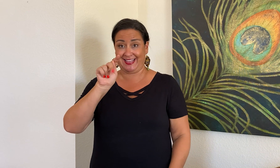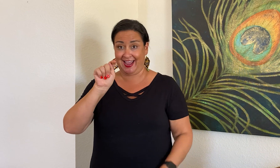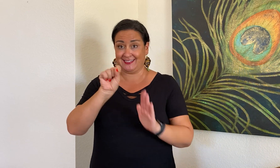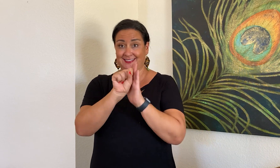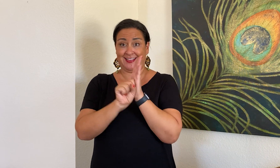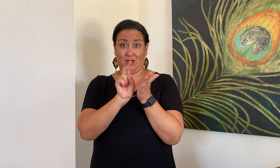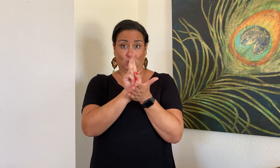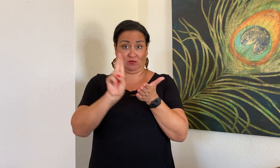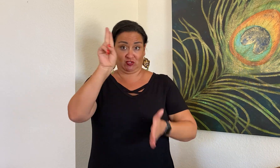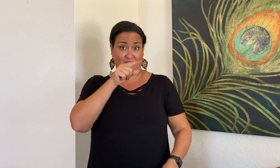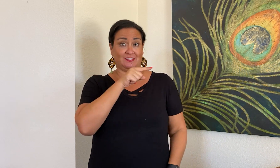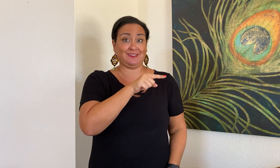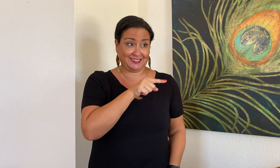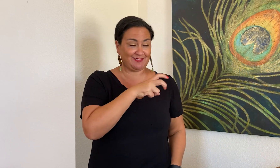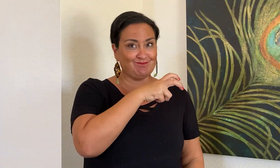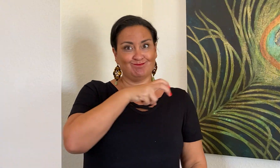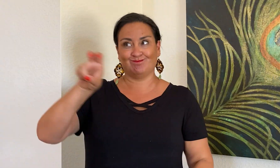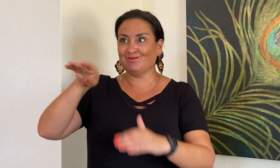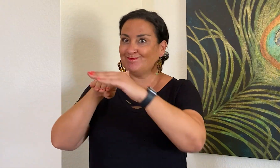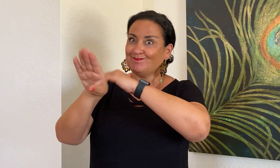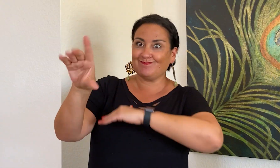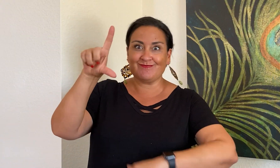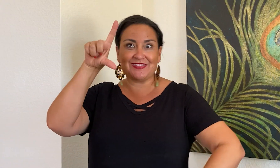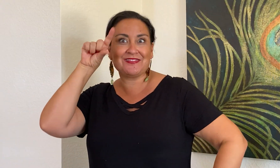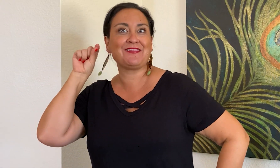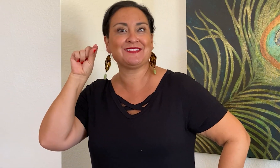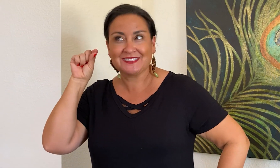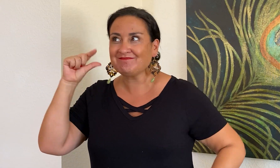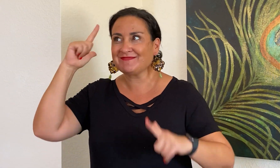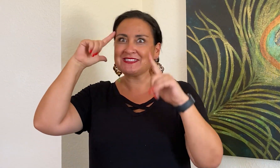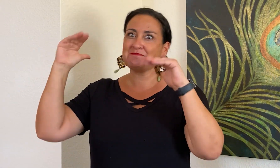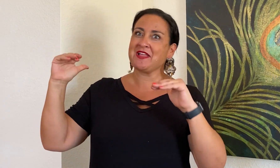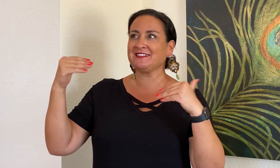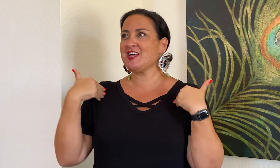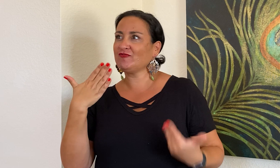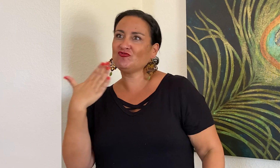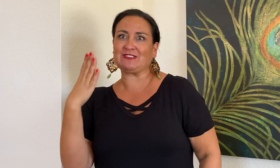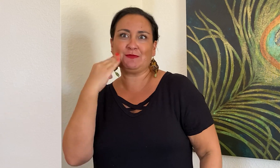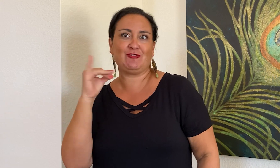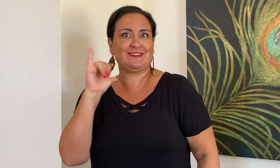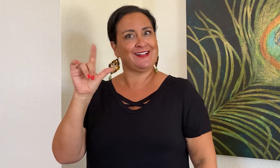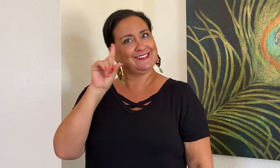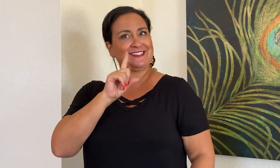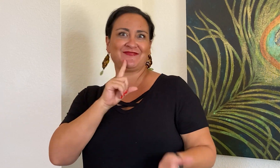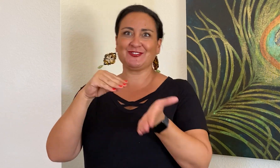She went to Kent State University and then transferred to Gallaudet University, expecting to have a good experience